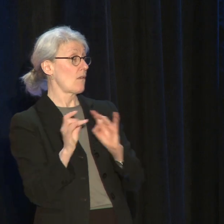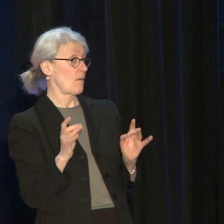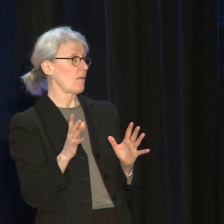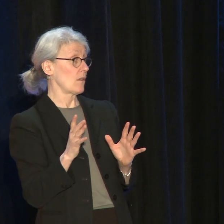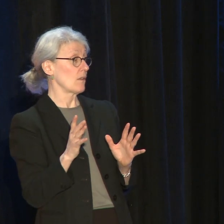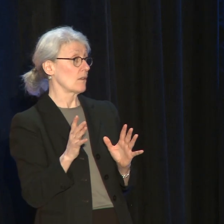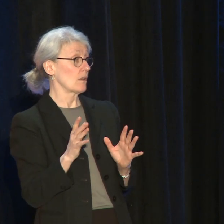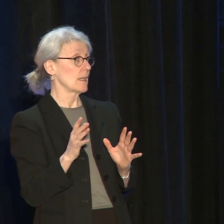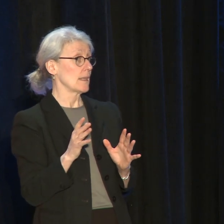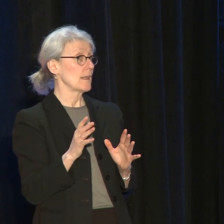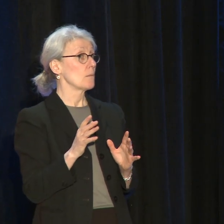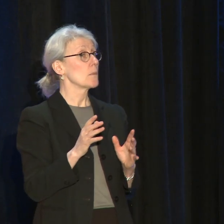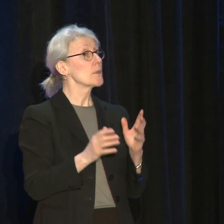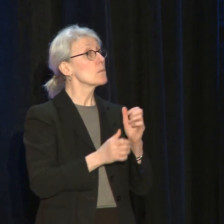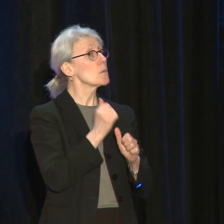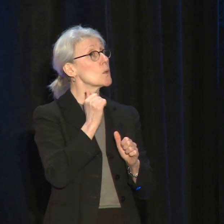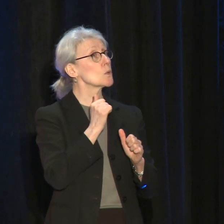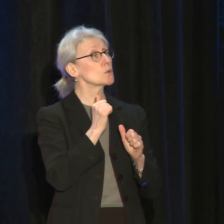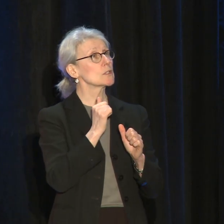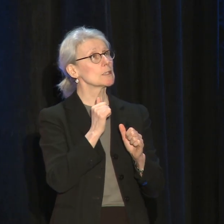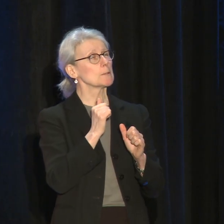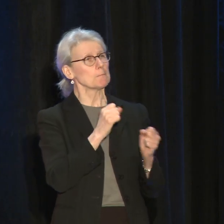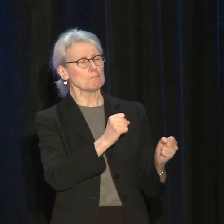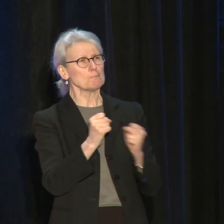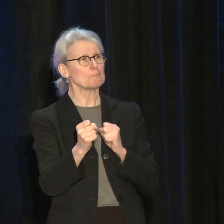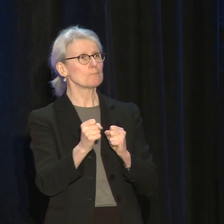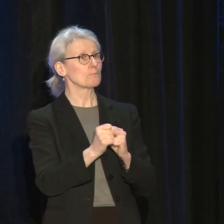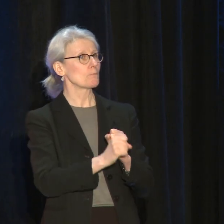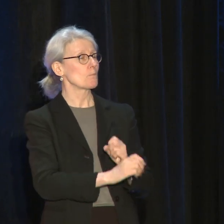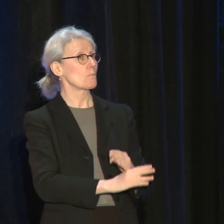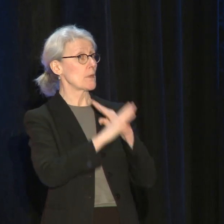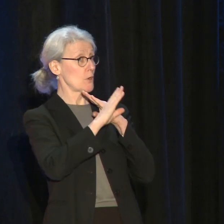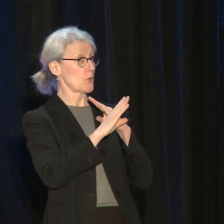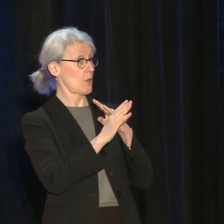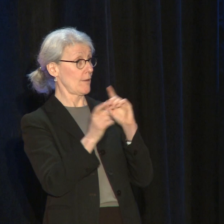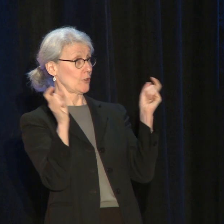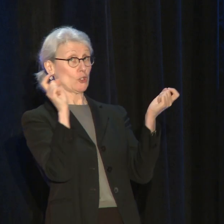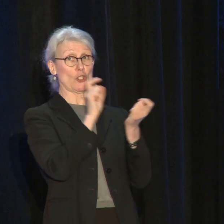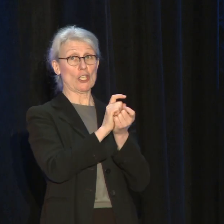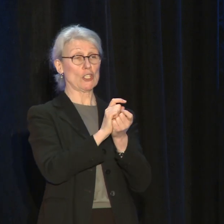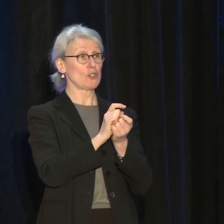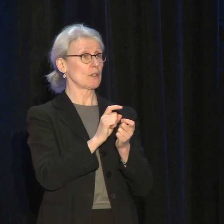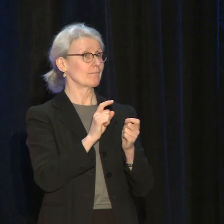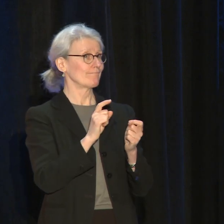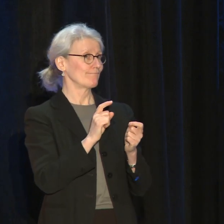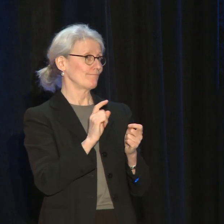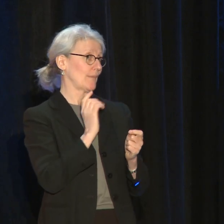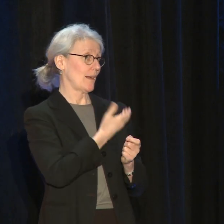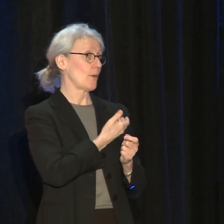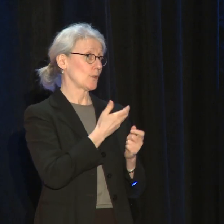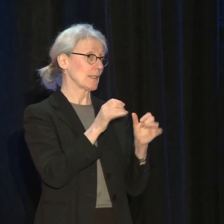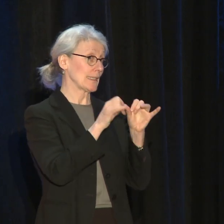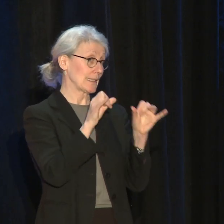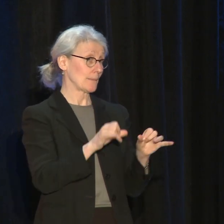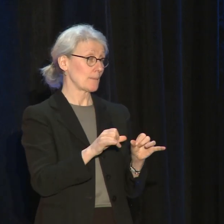the most powerful barrier to the radical change we need for truly humane and caring society.